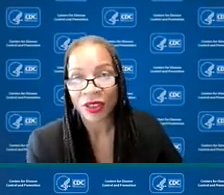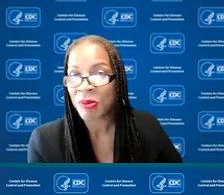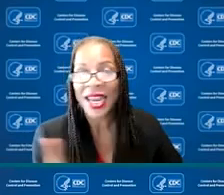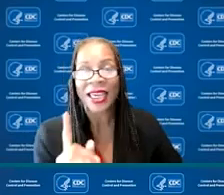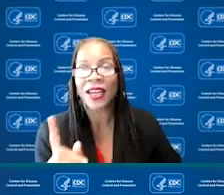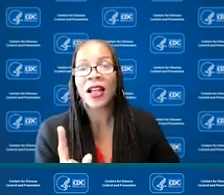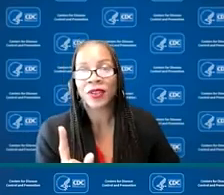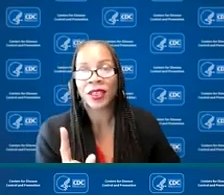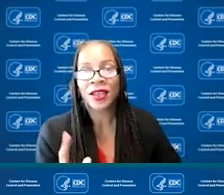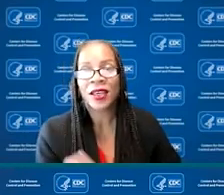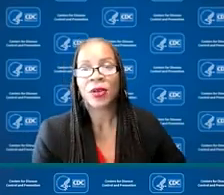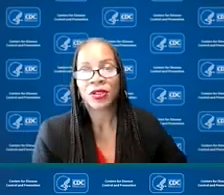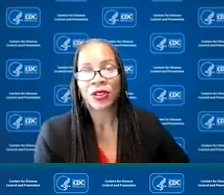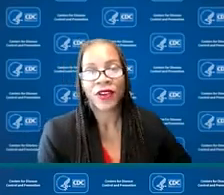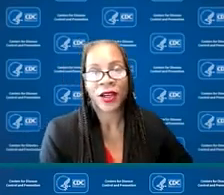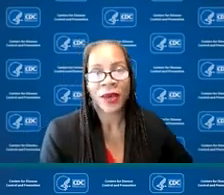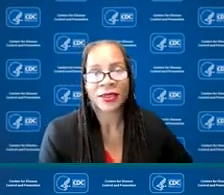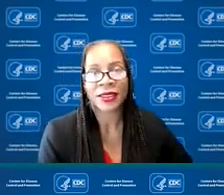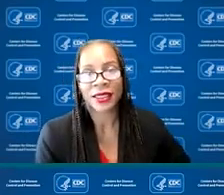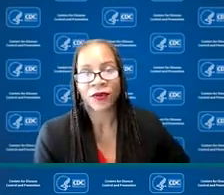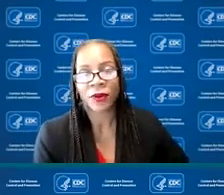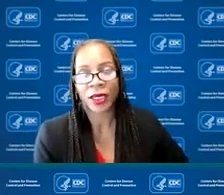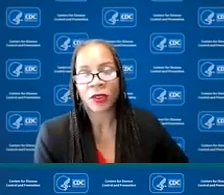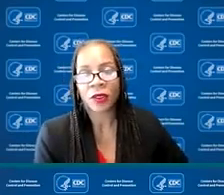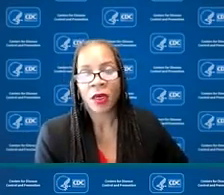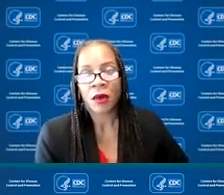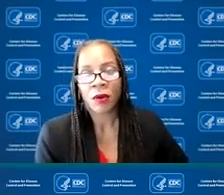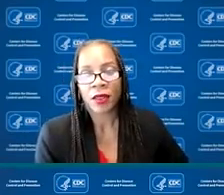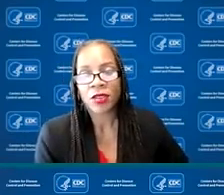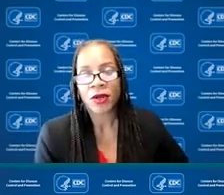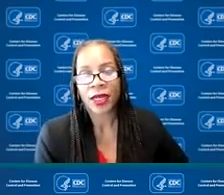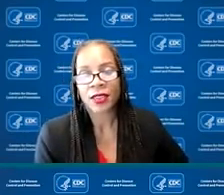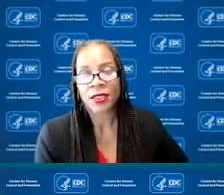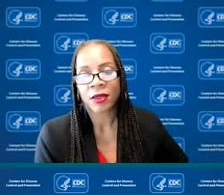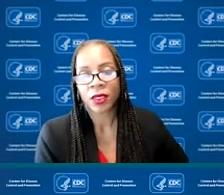You may not get all of it, but do your very best to get the information. One of the strategies that